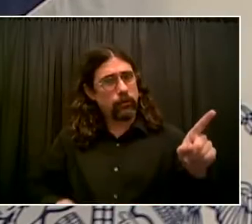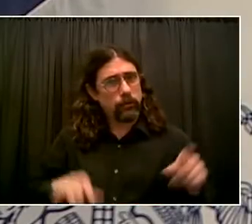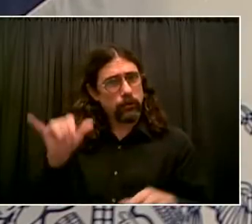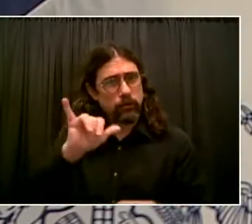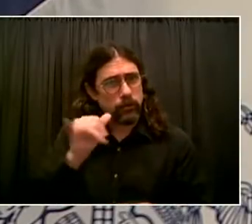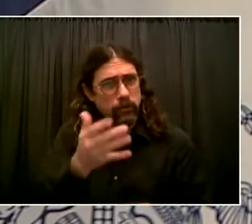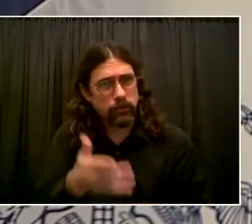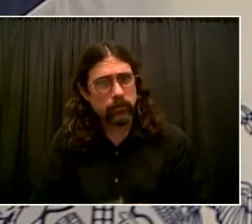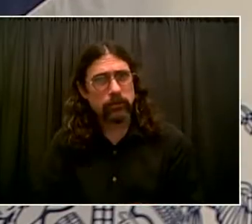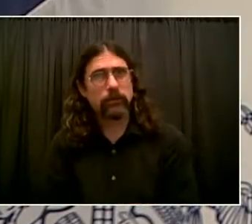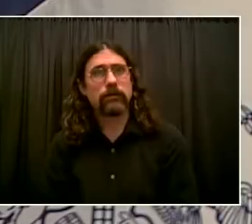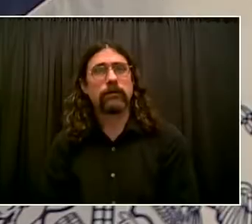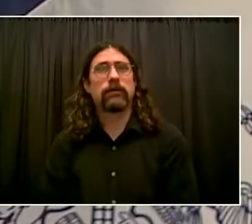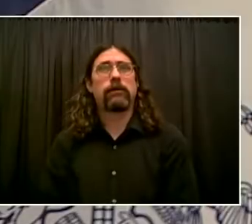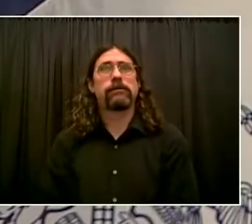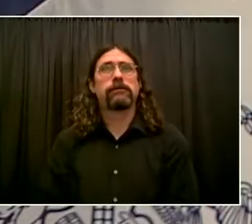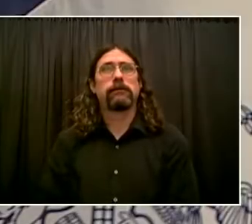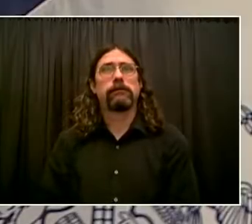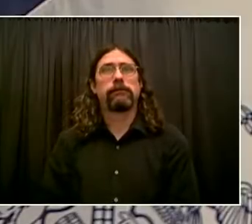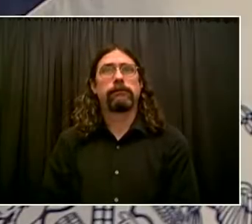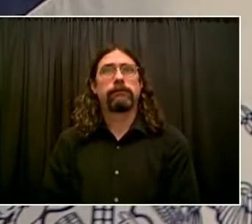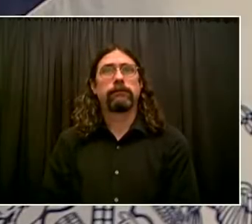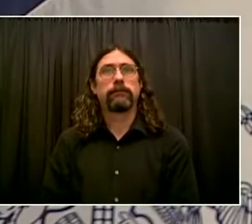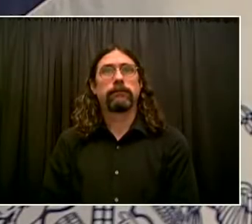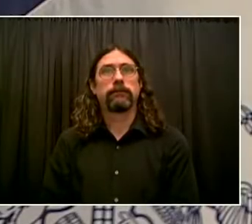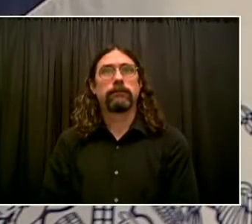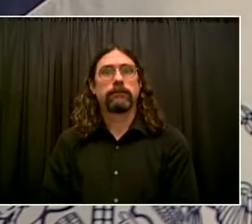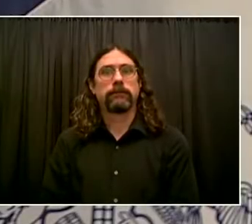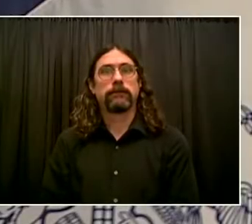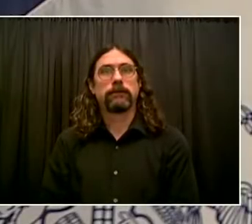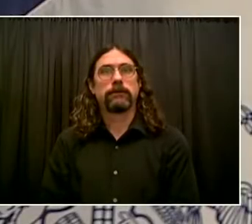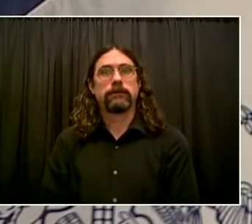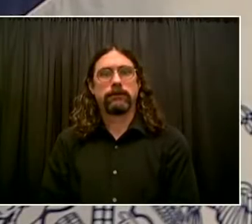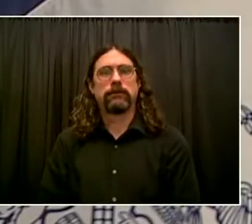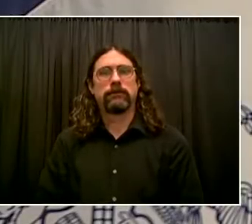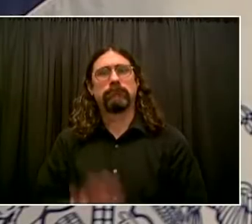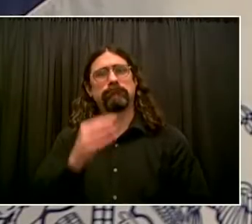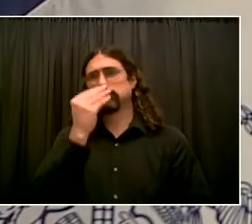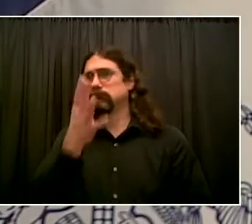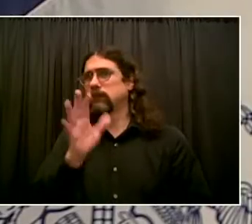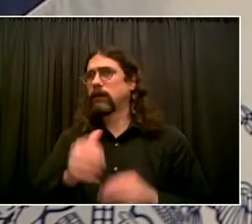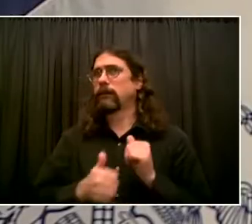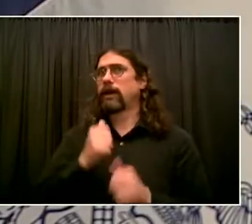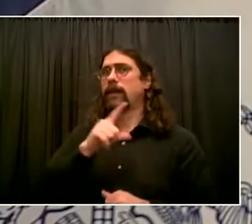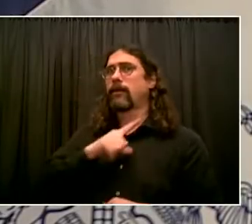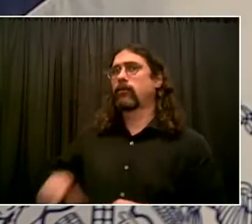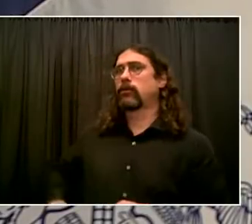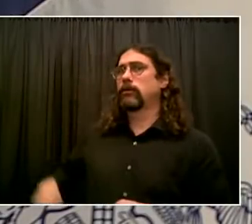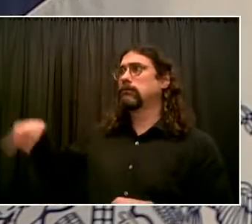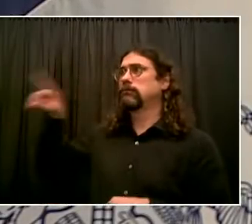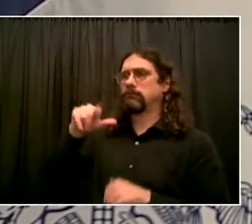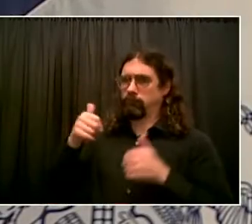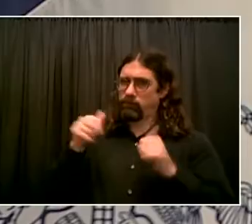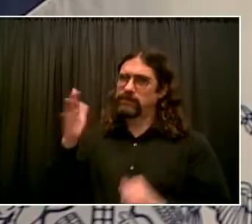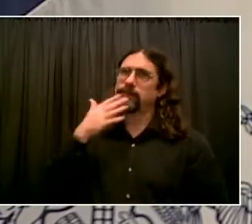BILLIONS OF DOLLARS IN INCOME OVER THE PANDEMIC, WHETHER THEY ALSO DESERVE REPRESENTATION AND PAYMENT? LANDLORDS, THE VAST MAJORITY OF LANDLORDS DO THE RIGHT THING. LET'S START WITH THAT.